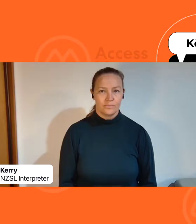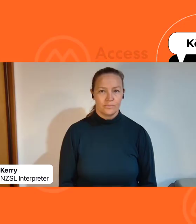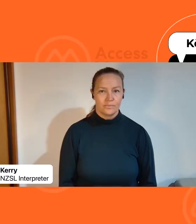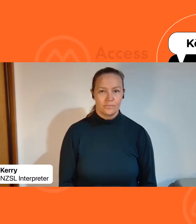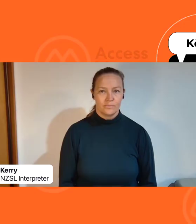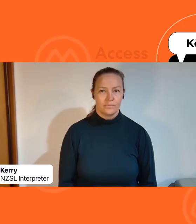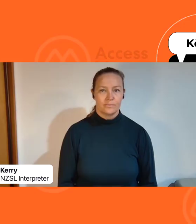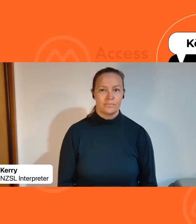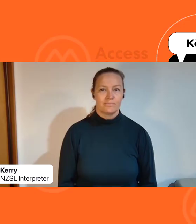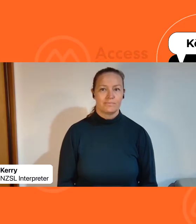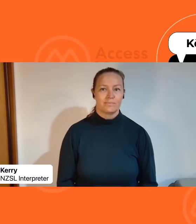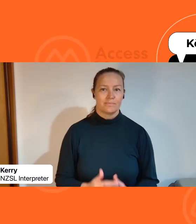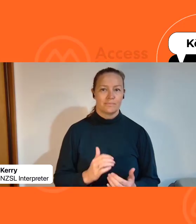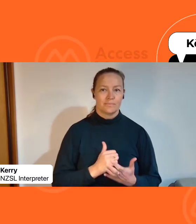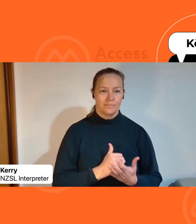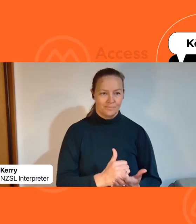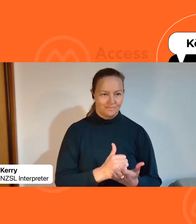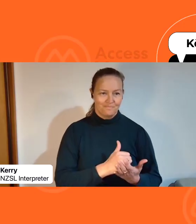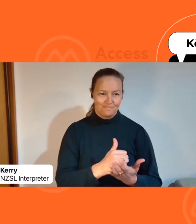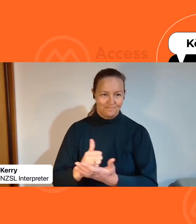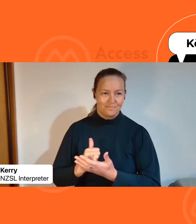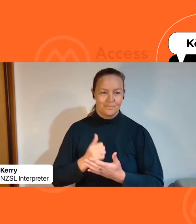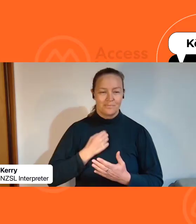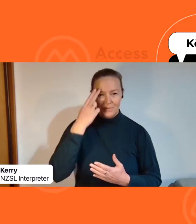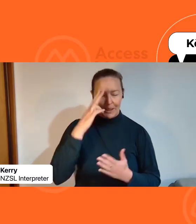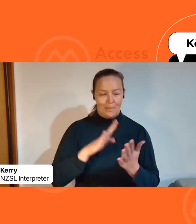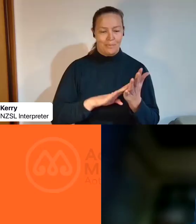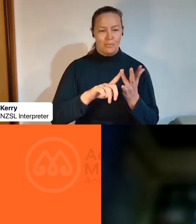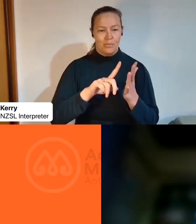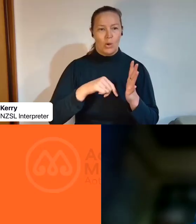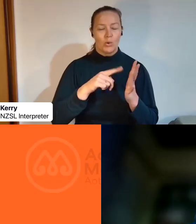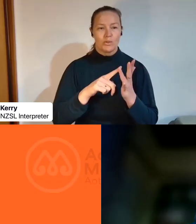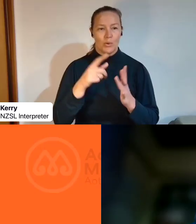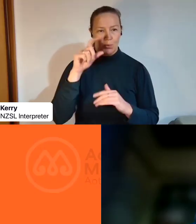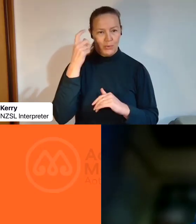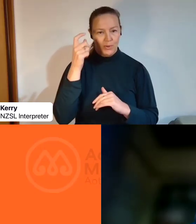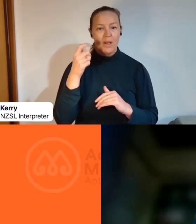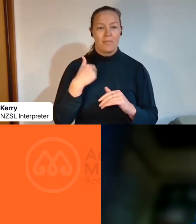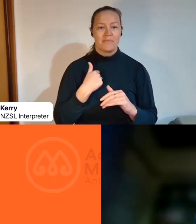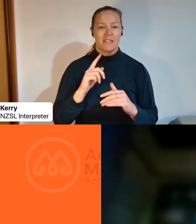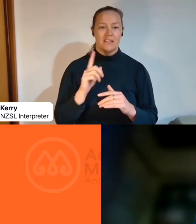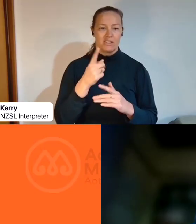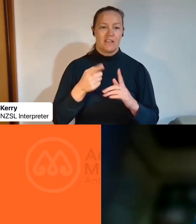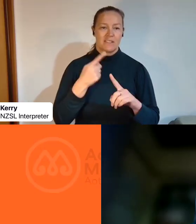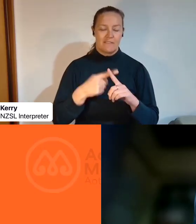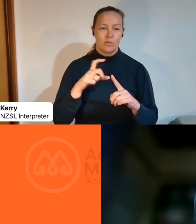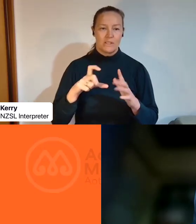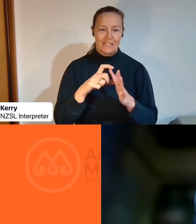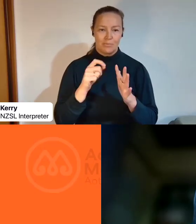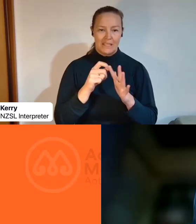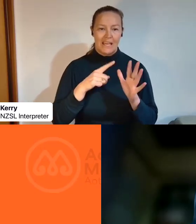Tēnā koutou. I am Mojo Mathers, Chief Executive for the Disabled Persons Assembly. It is my great